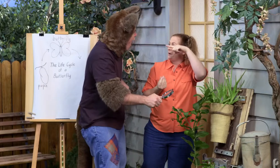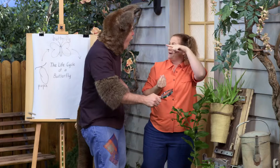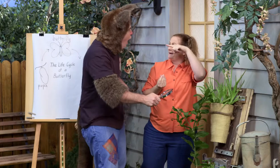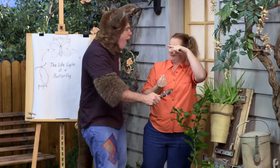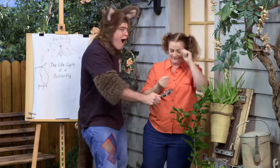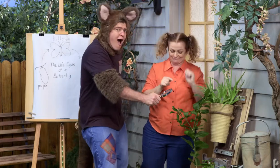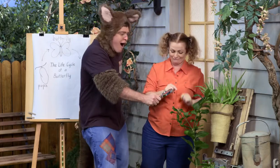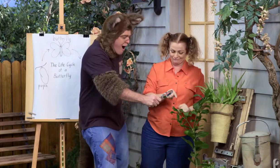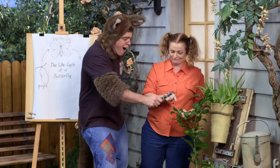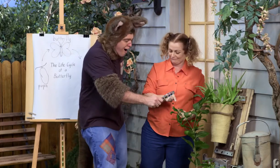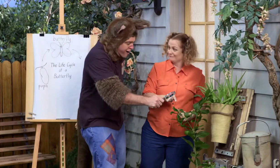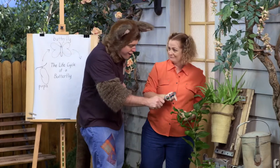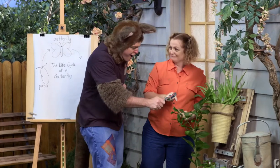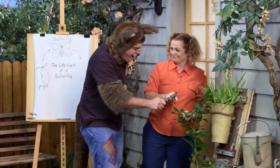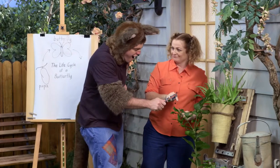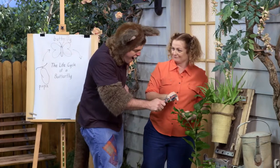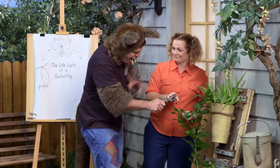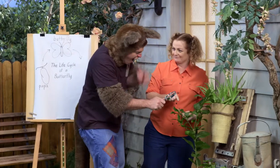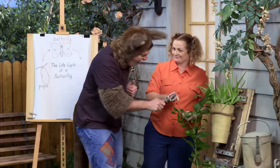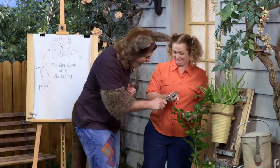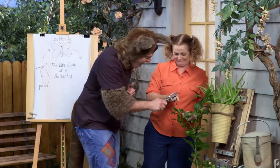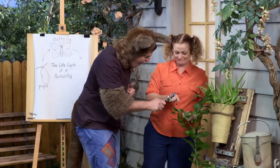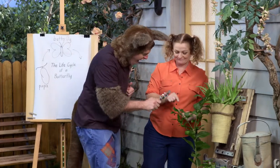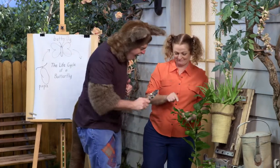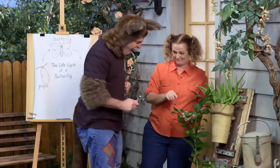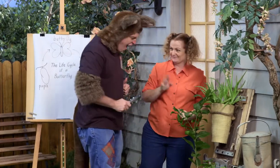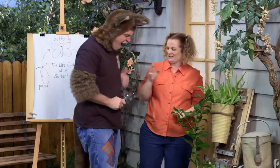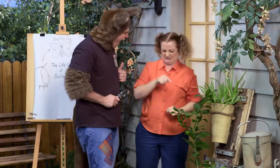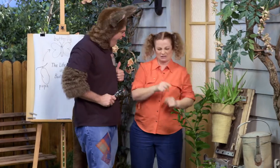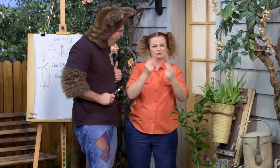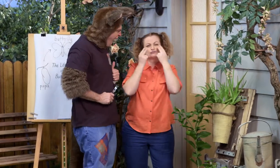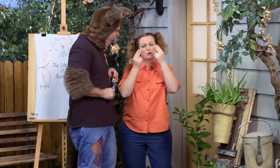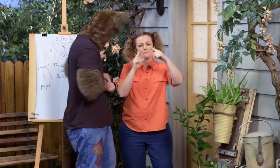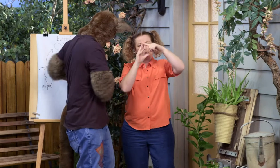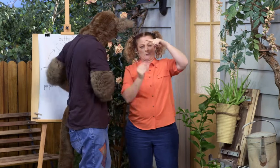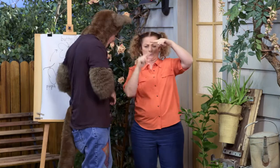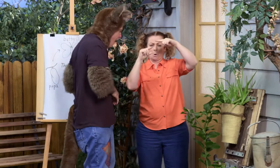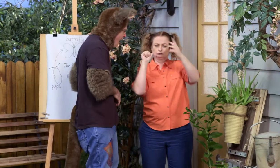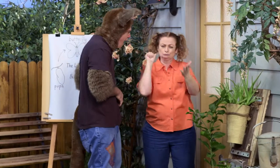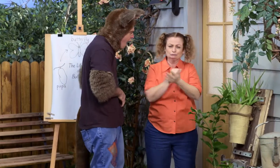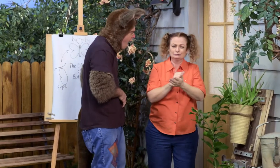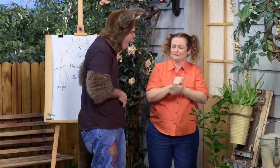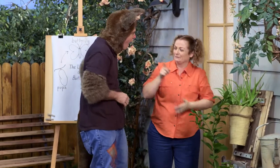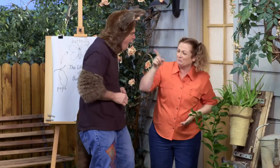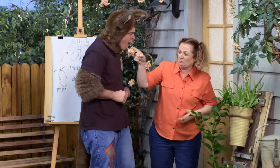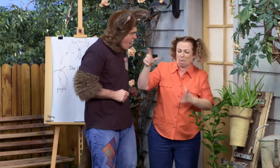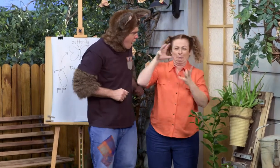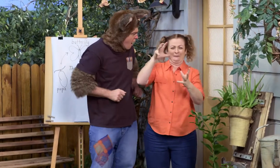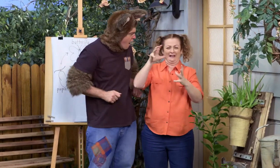This is the pupa. Right. Now that's the appropriate size for a pupa.